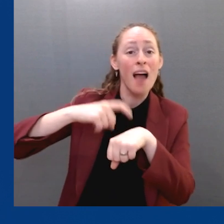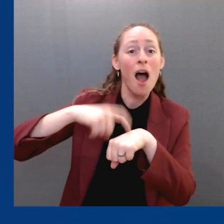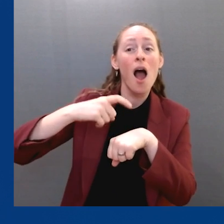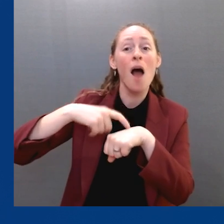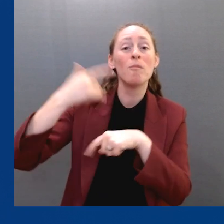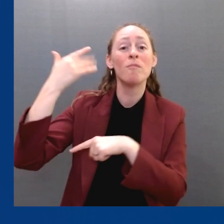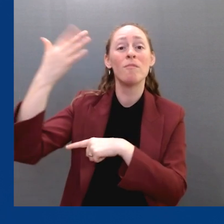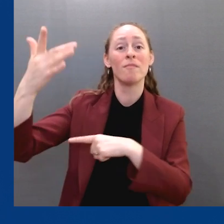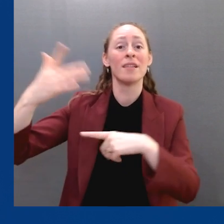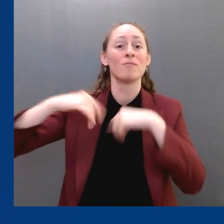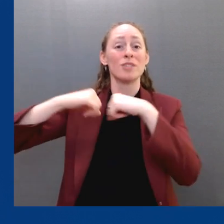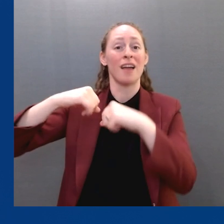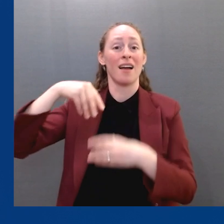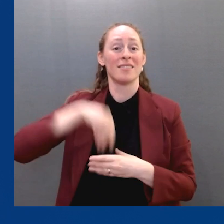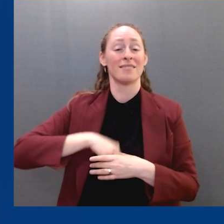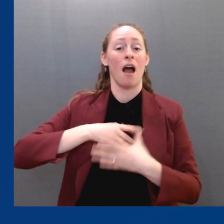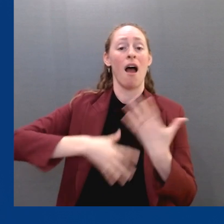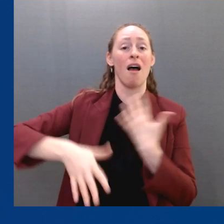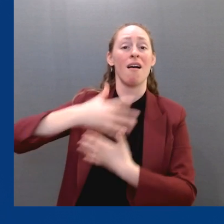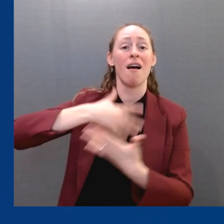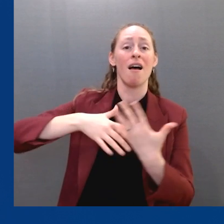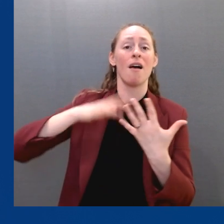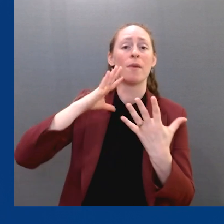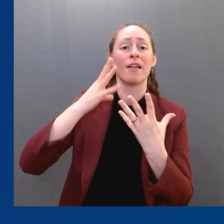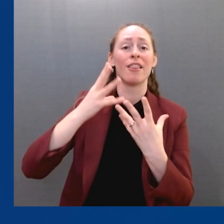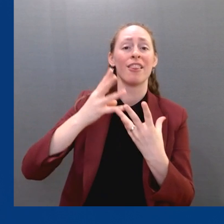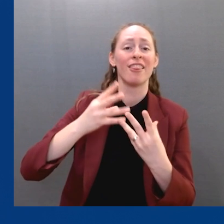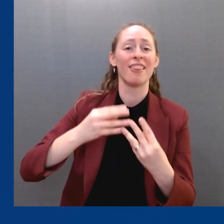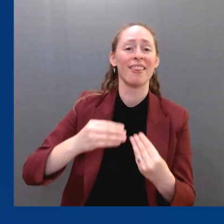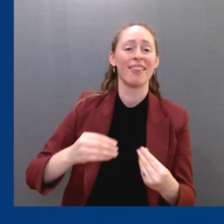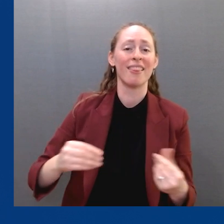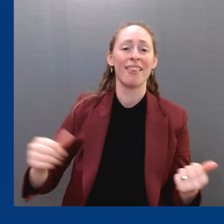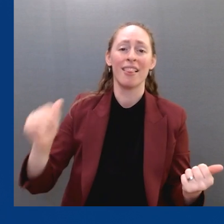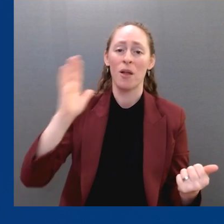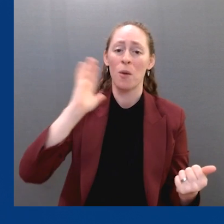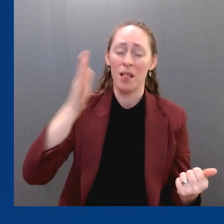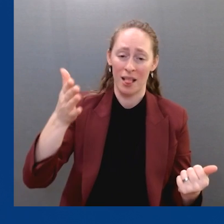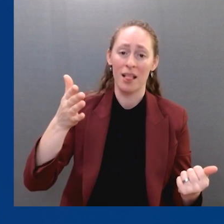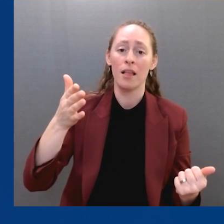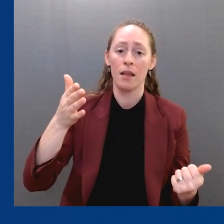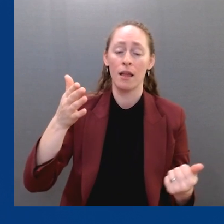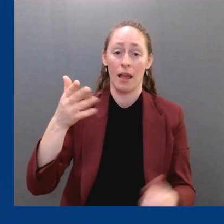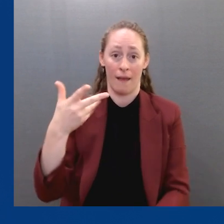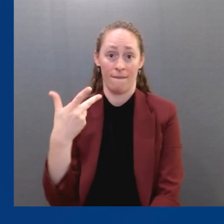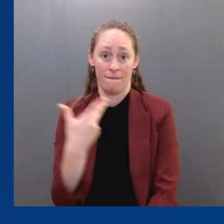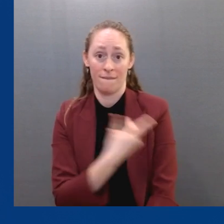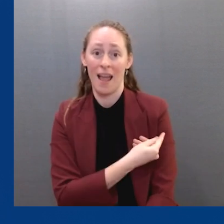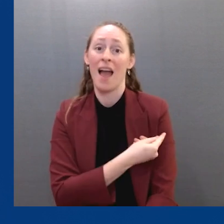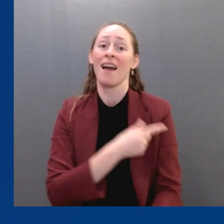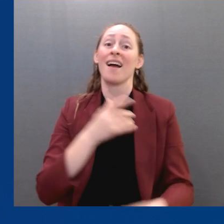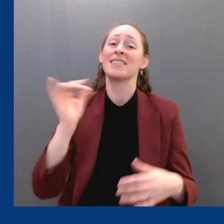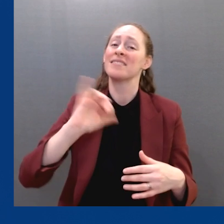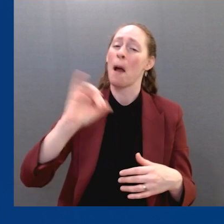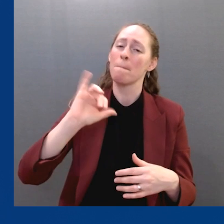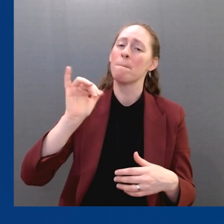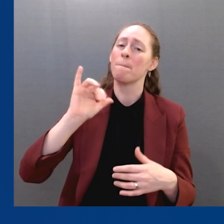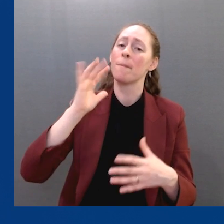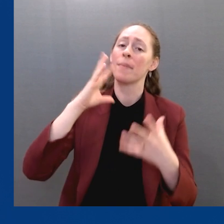And so if you've been infected or vaccinated and your time comes for a boost, that's when you should go and get the boost.